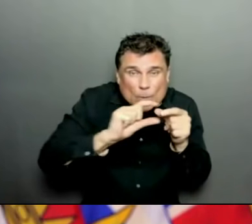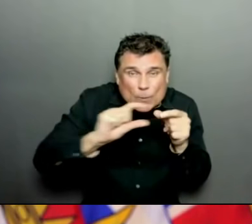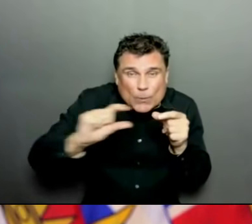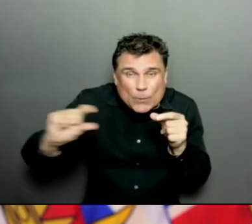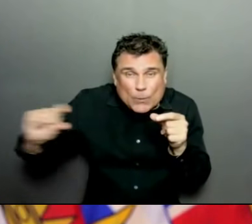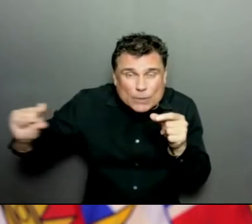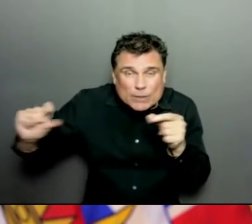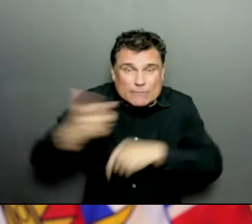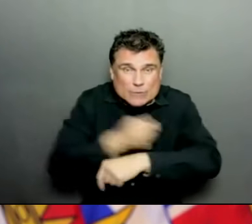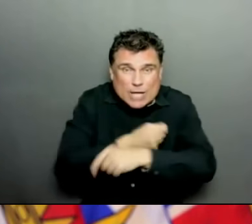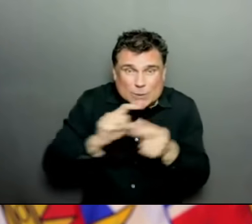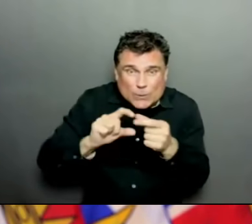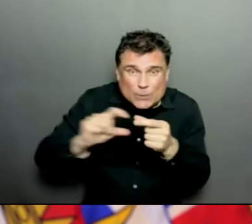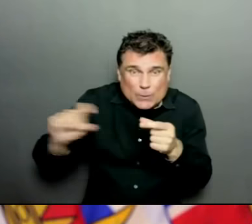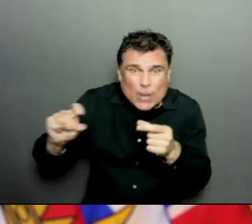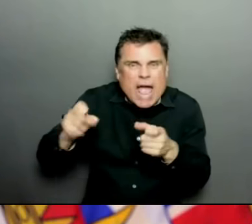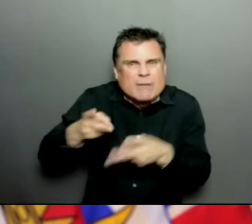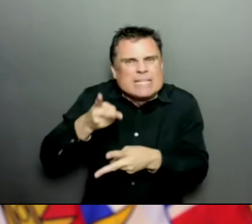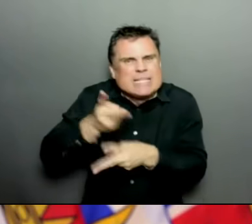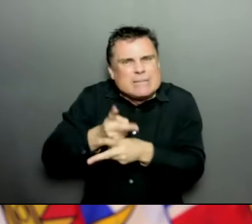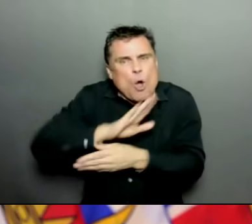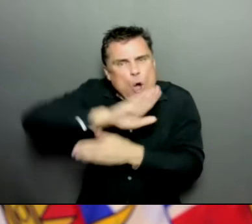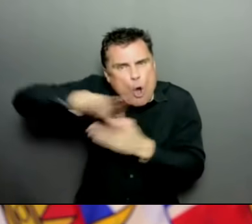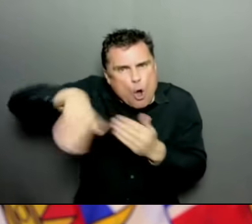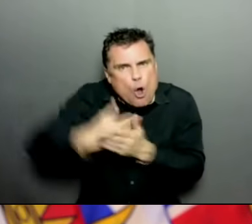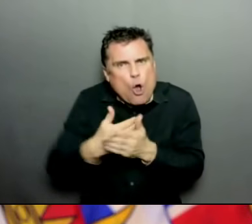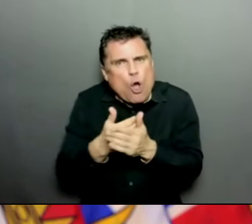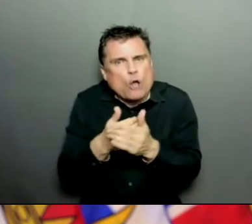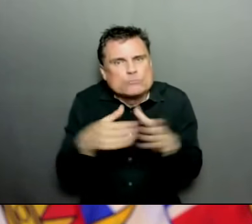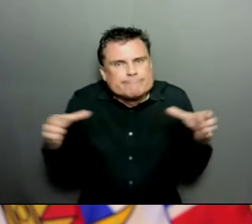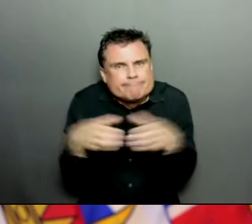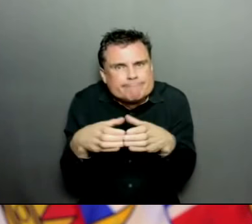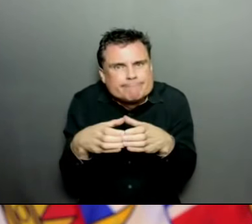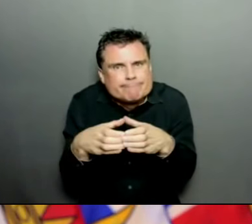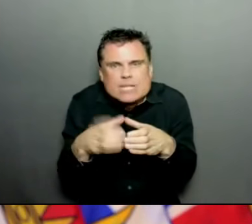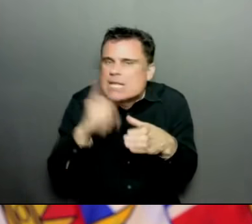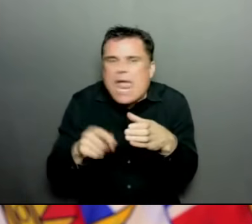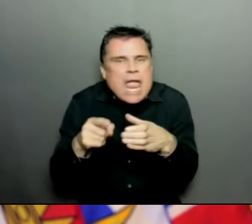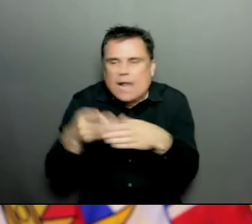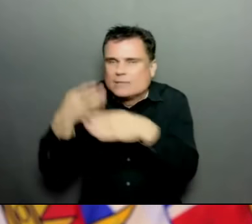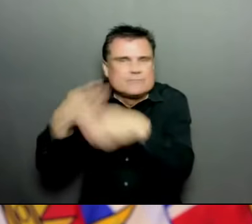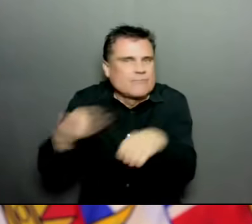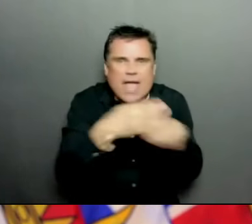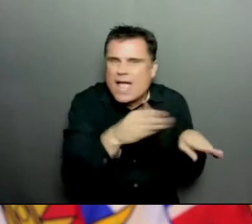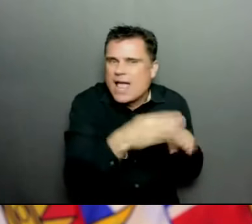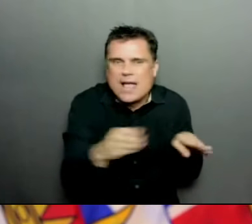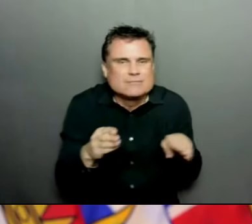We have not yet had that release from Pfizer, so we are still limited. We are hoping it is going to come